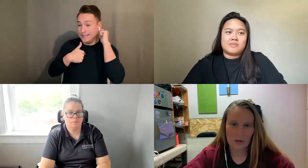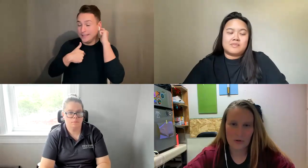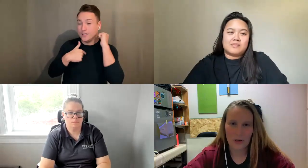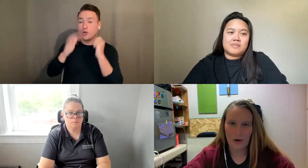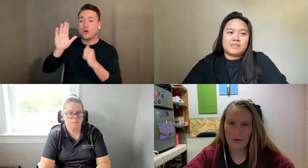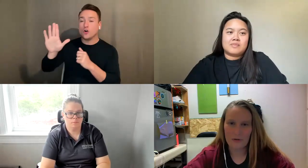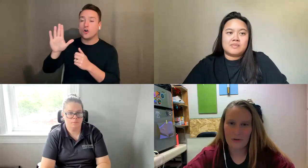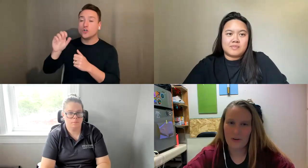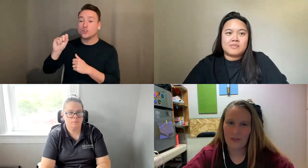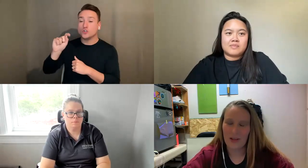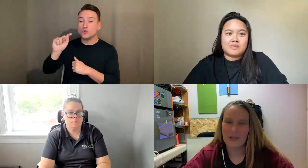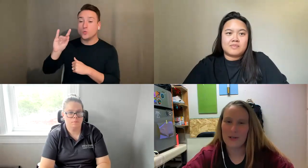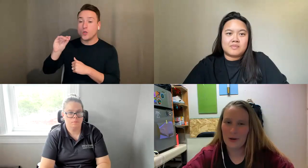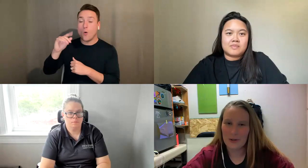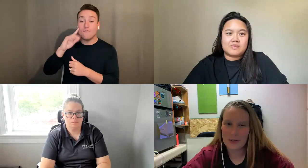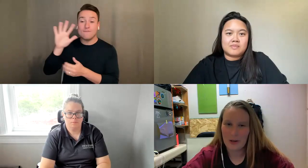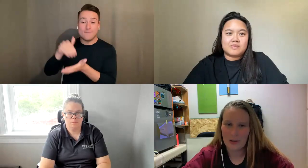studio for $5,000.